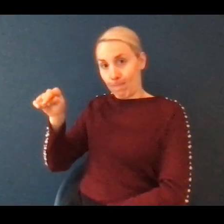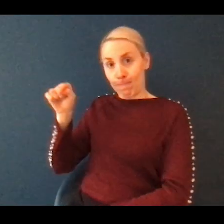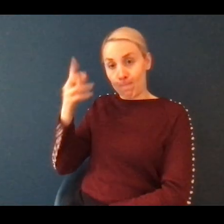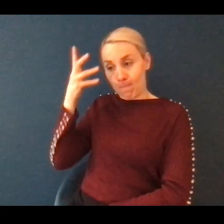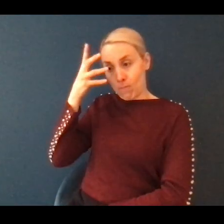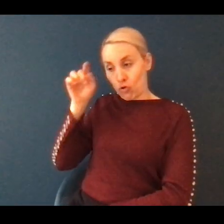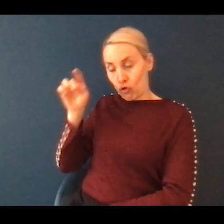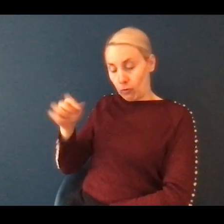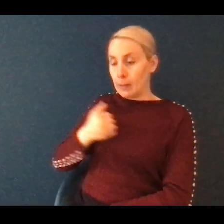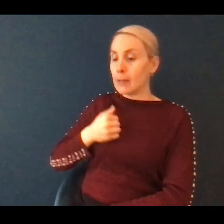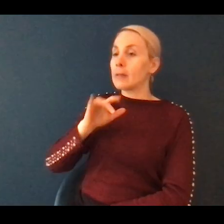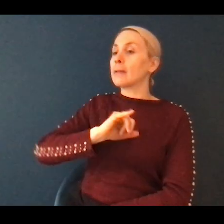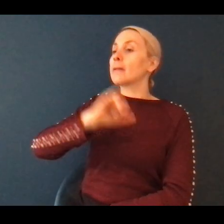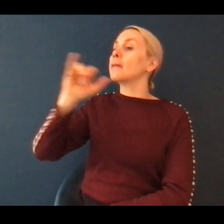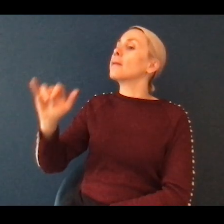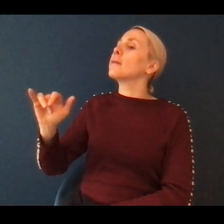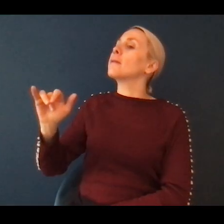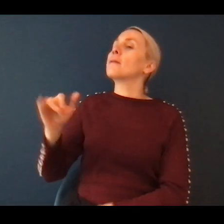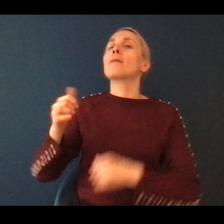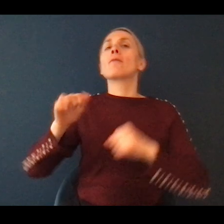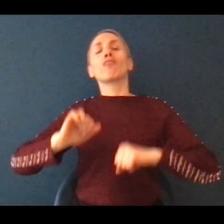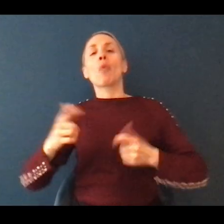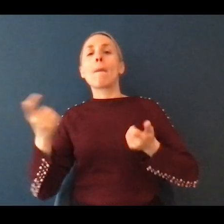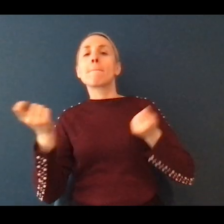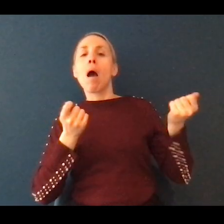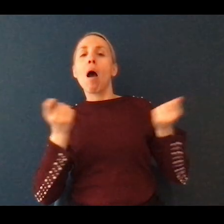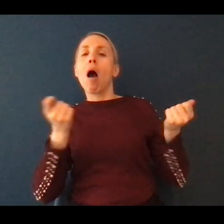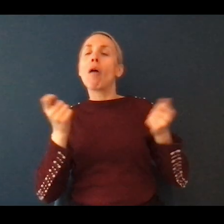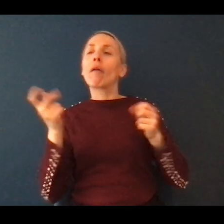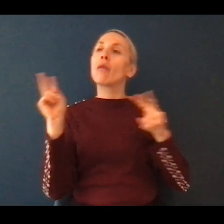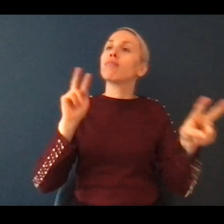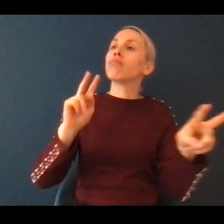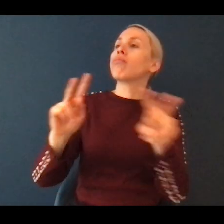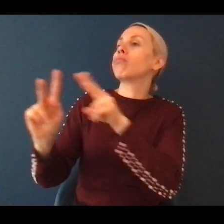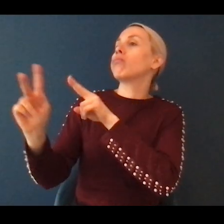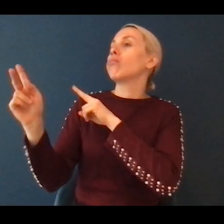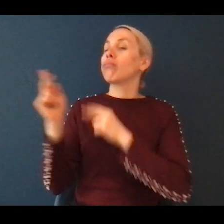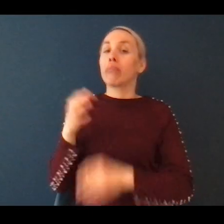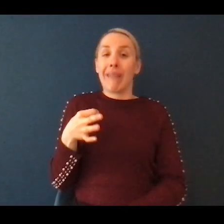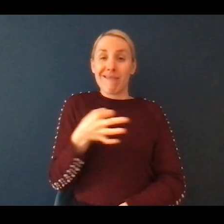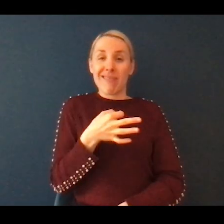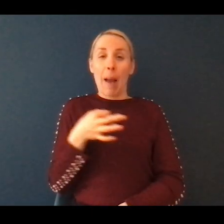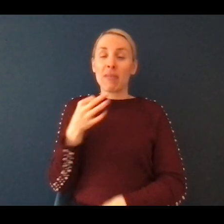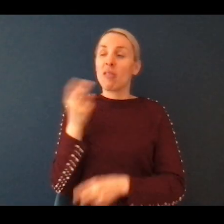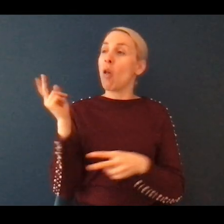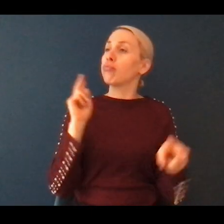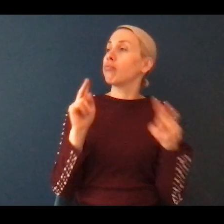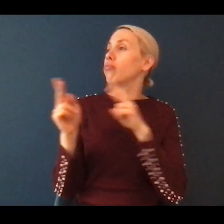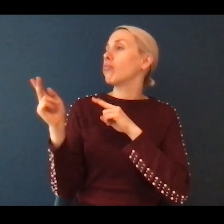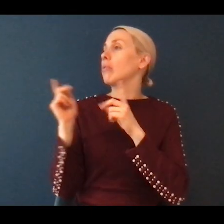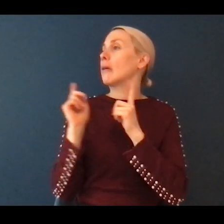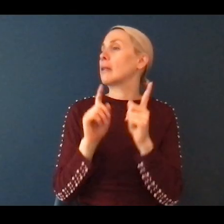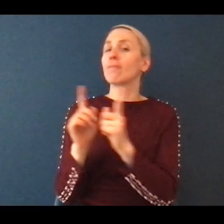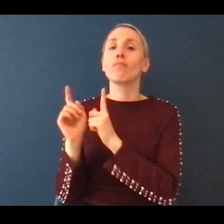of time in markets around the capital and we um yeah we just spent some time together